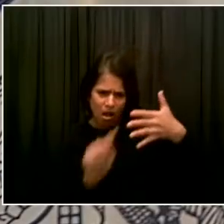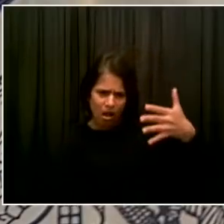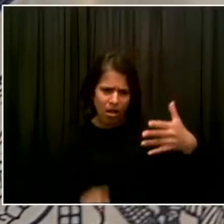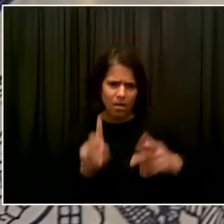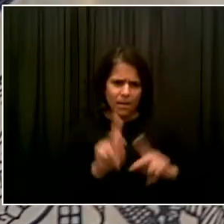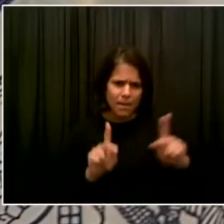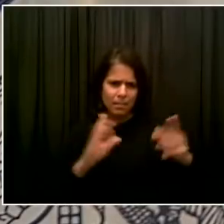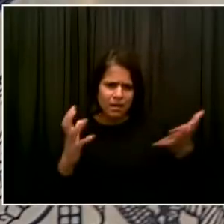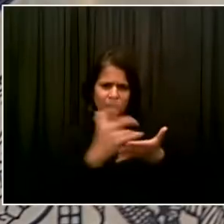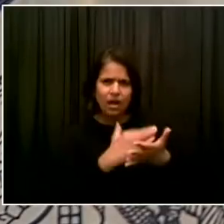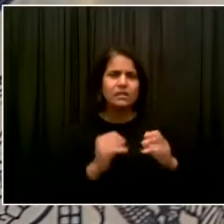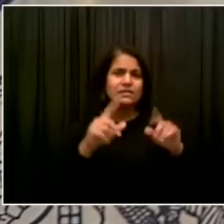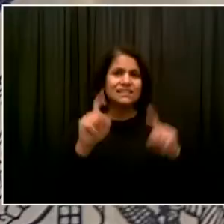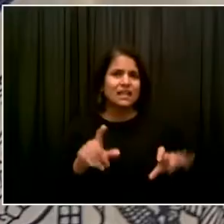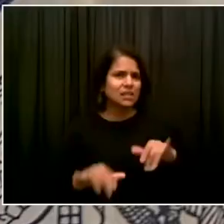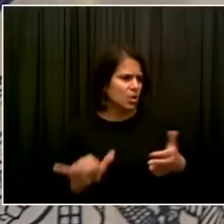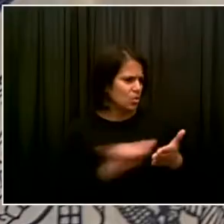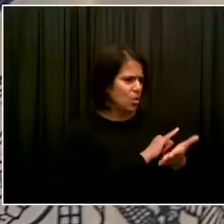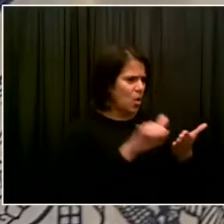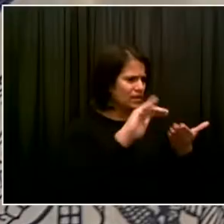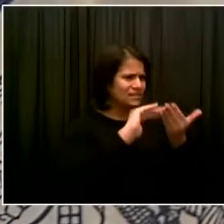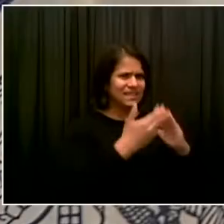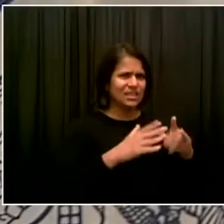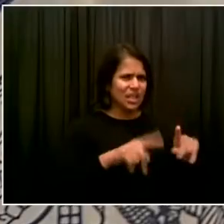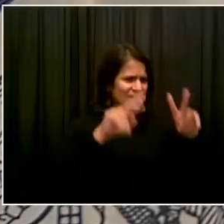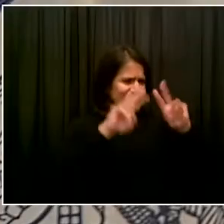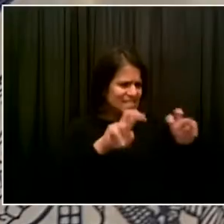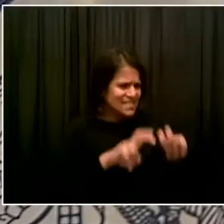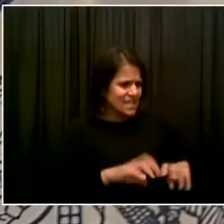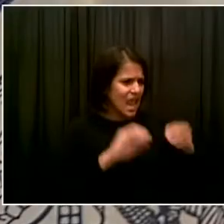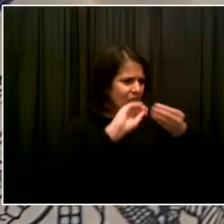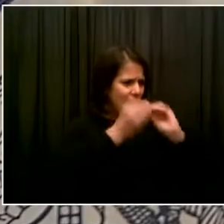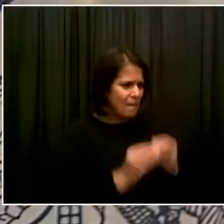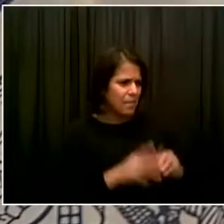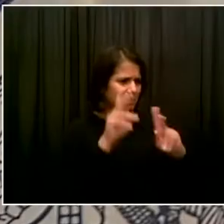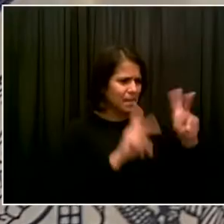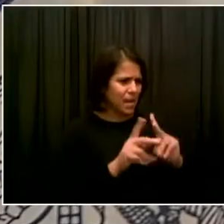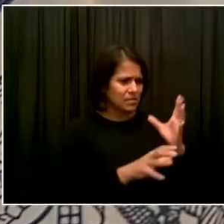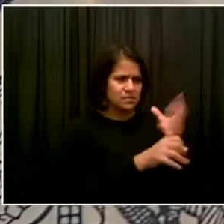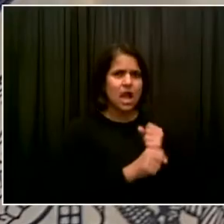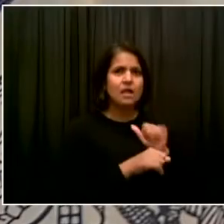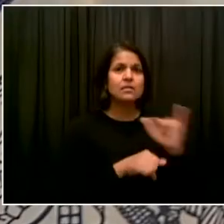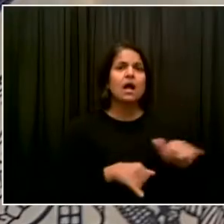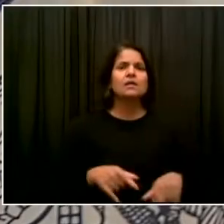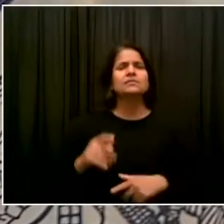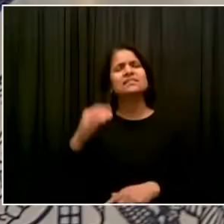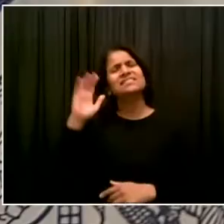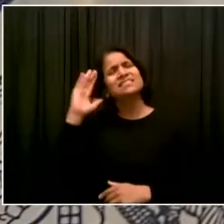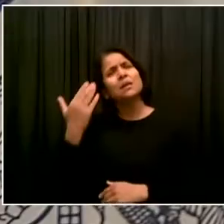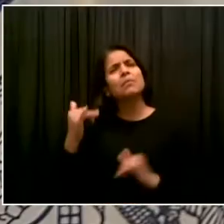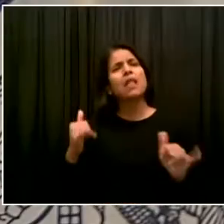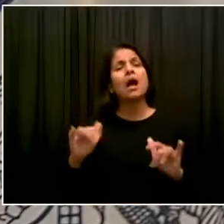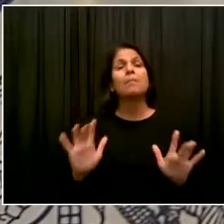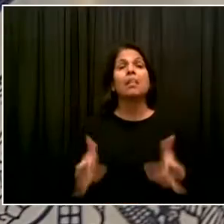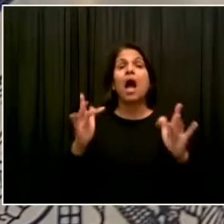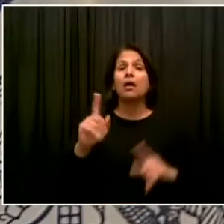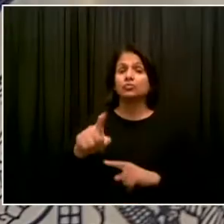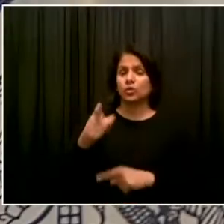RESEARCH, THE EXPERIENCE IN SOUTH AFRICA AND THEIR OWN EXPERIENCE ALREADY HERE IN THE CITY ON THE GROUND AND THAT'S WHAT WE ARE SEEING SO